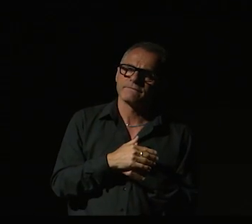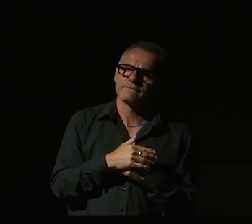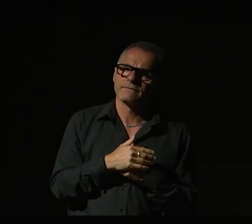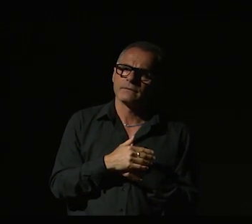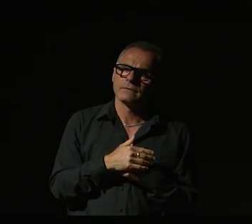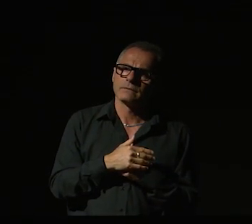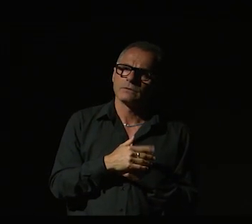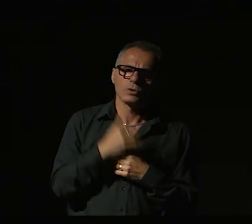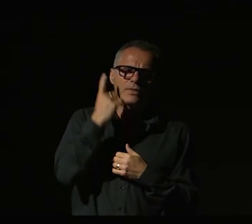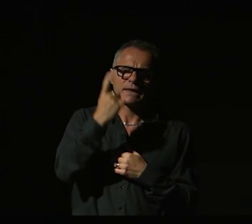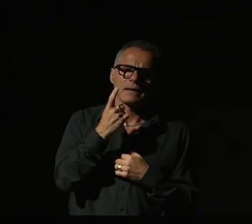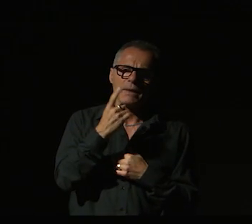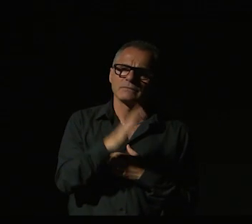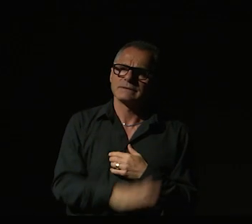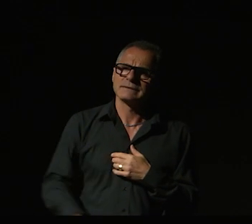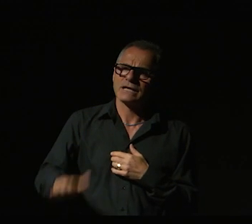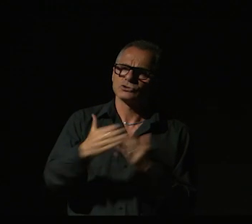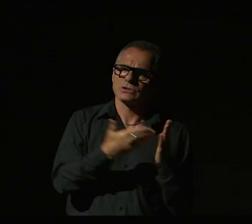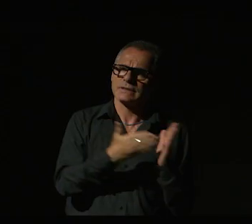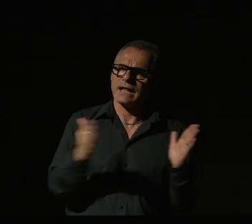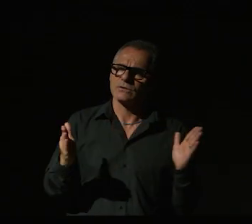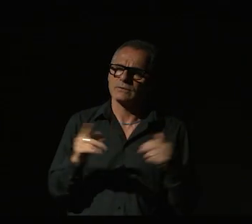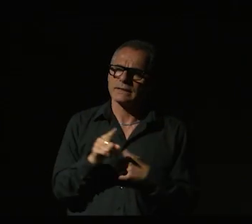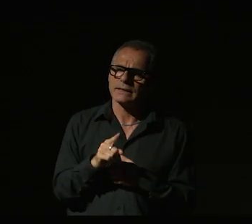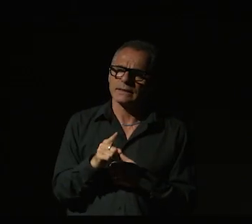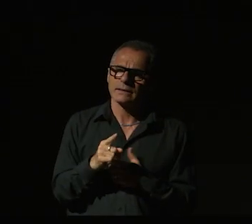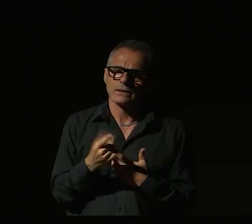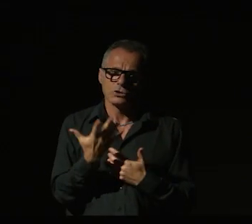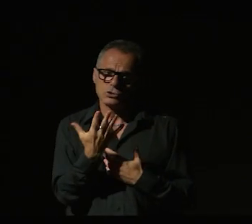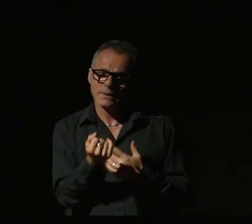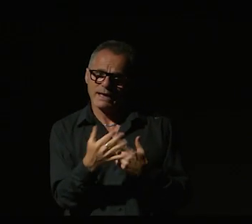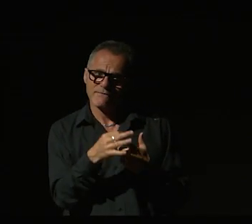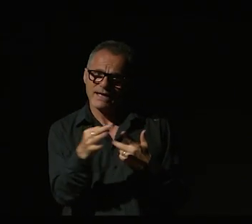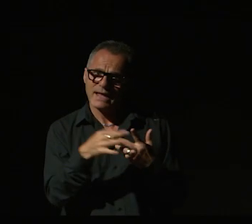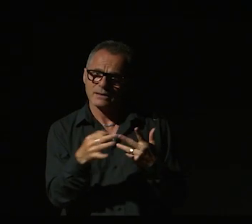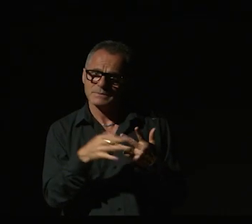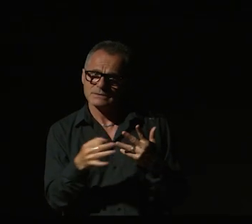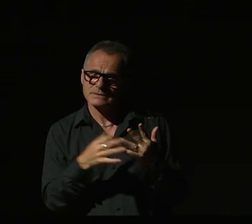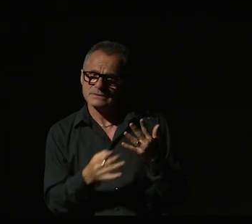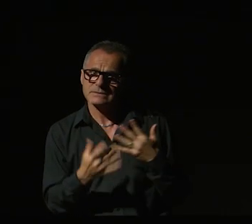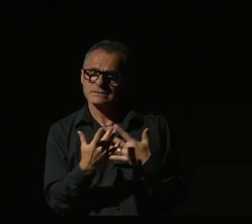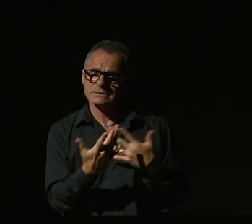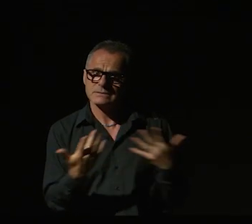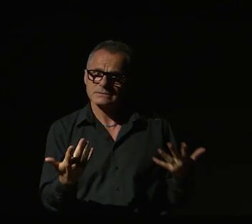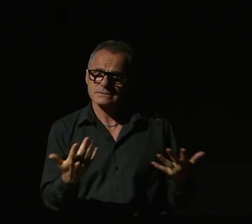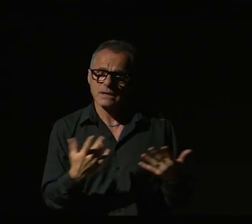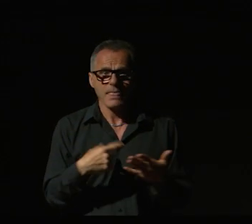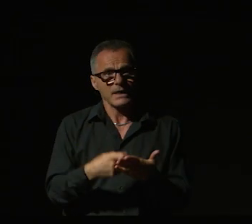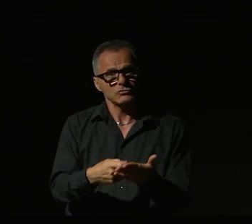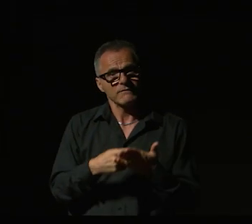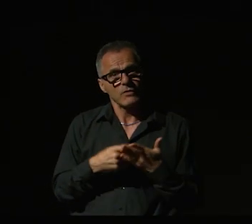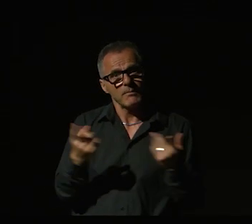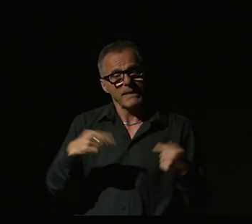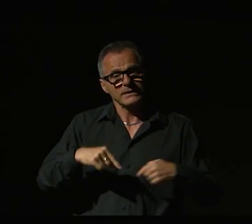and look at the beautiful redisplay, do we find elements, artists' thoughts that refer back to this idea of